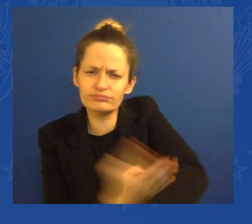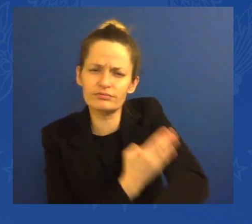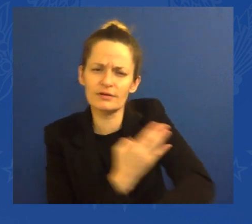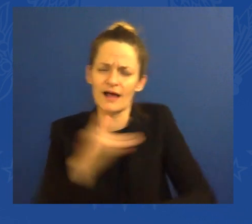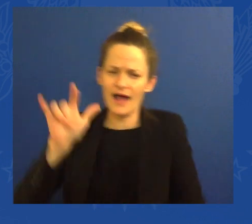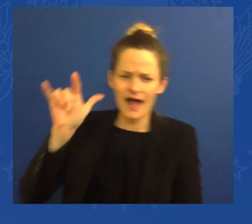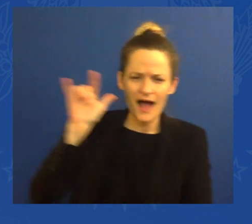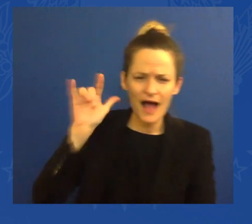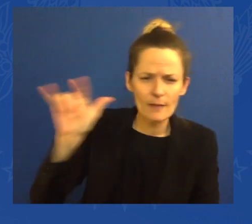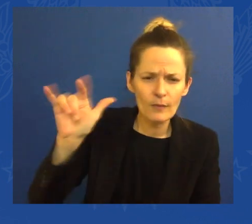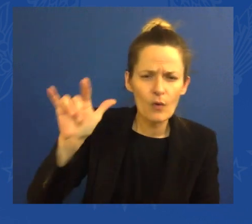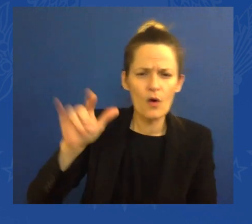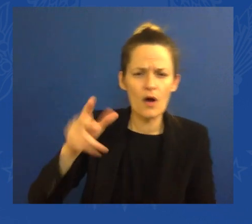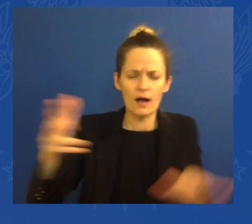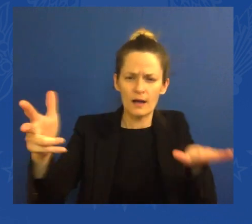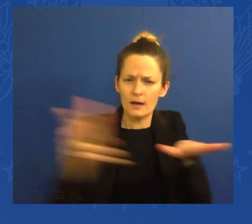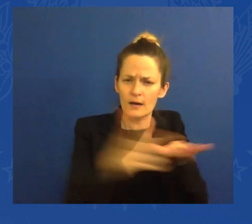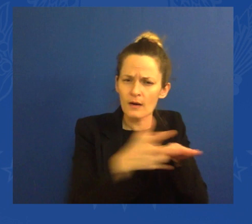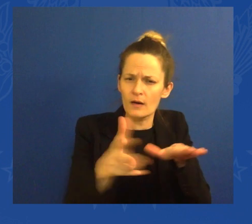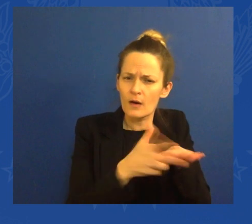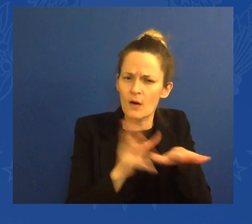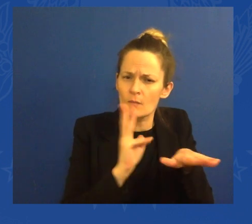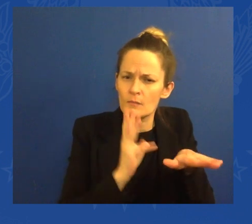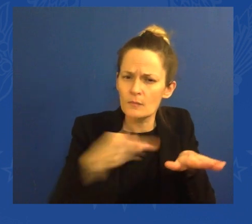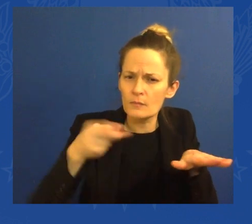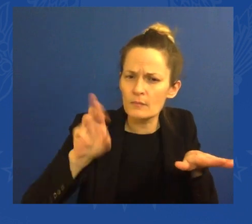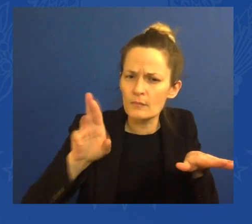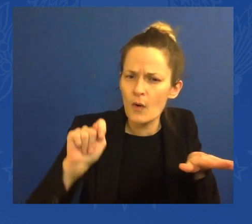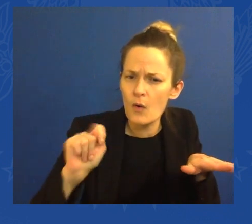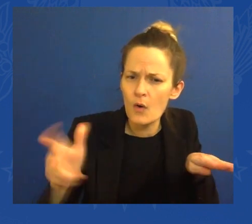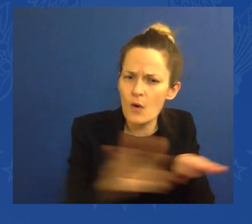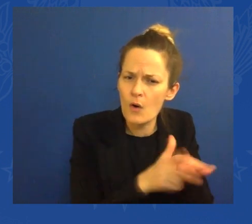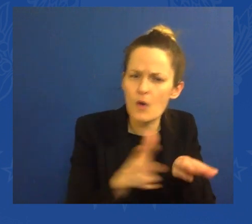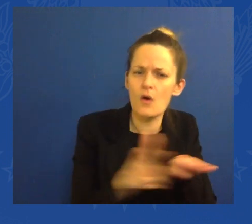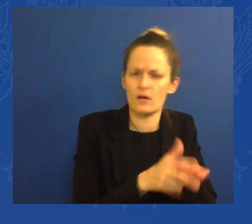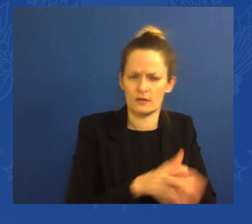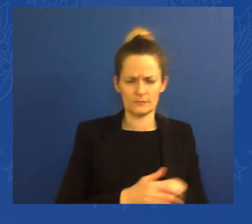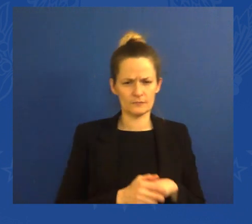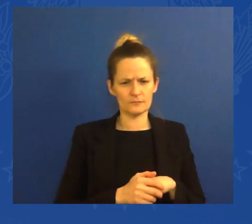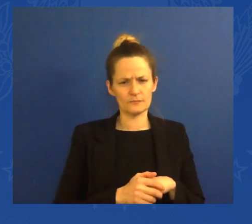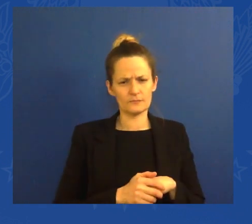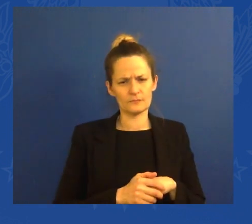the devastating effects of climate and to promote environmental justice in the process.